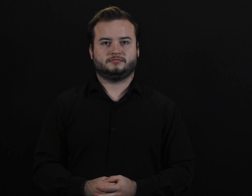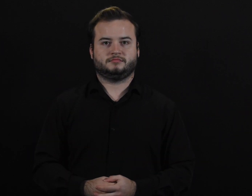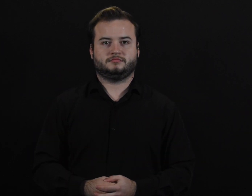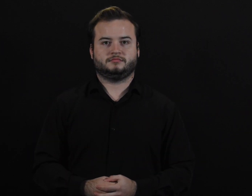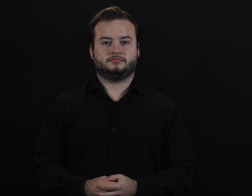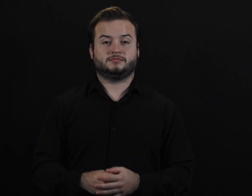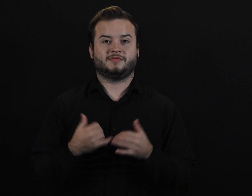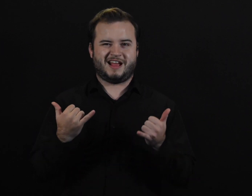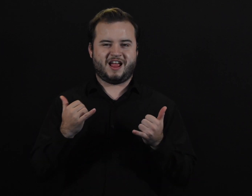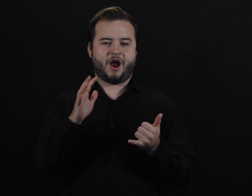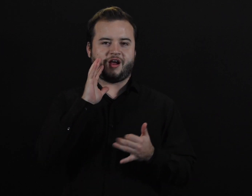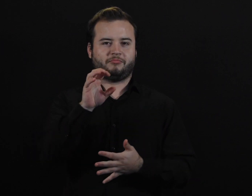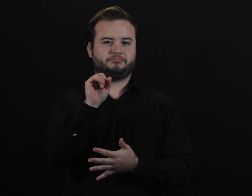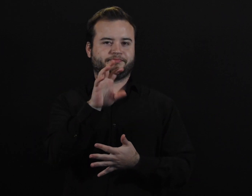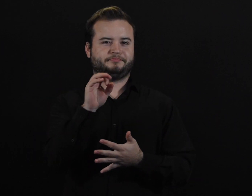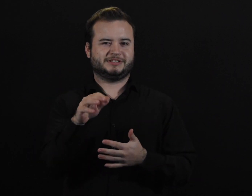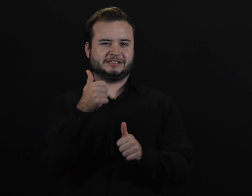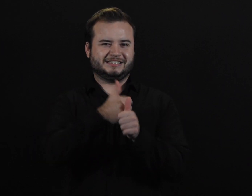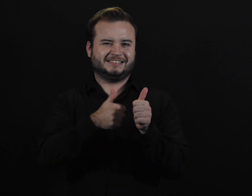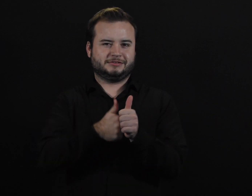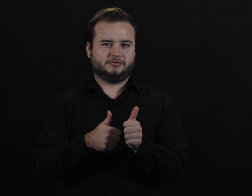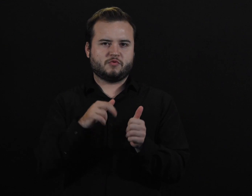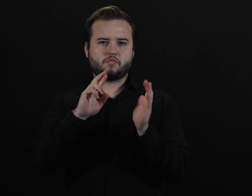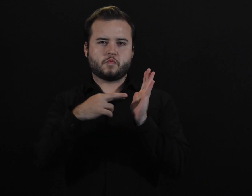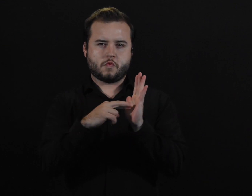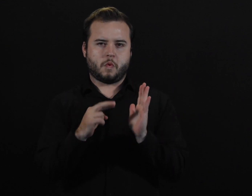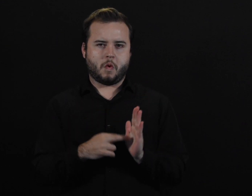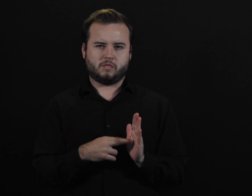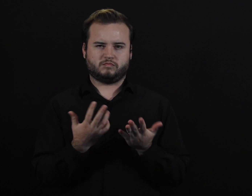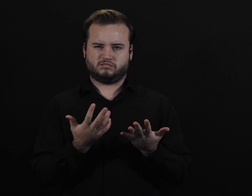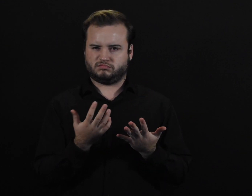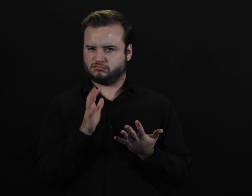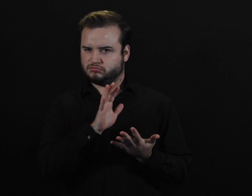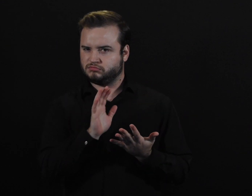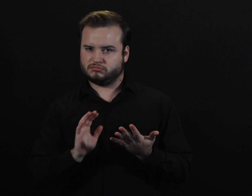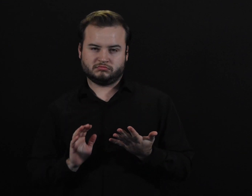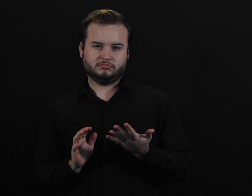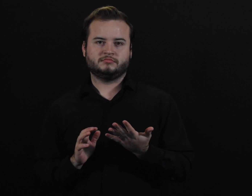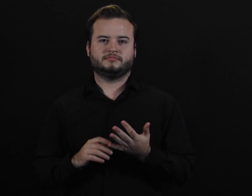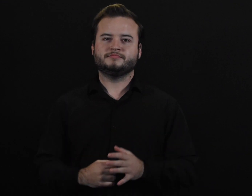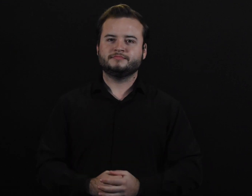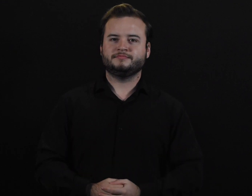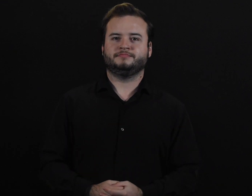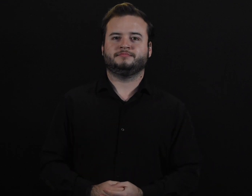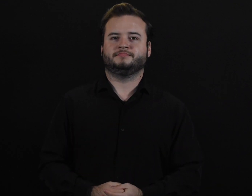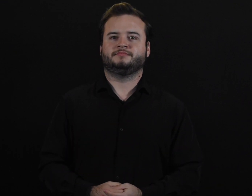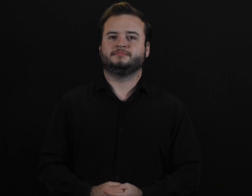Here’s a brief recap of what each role entails.